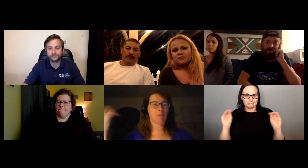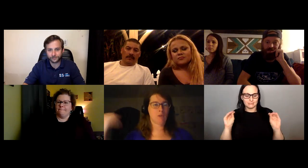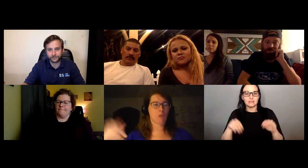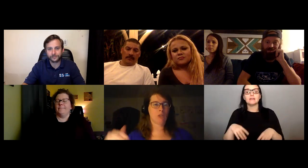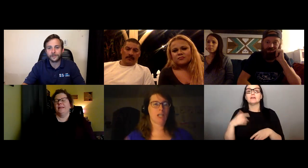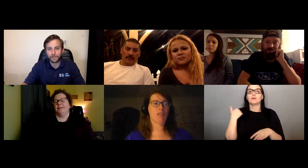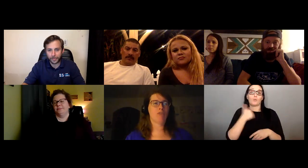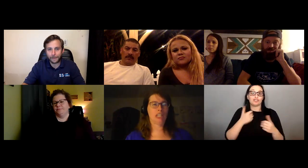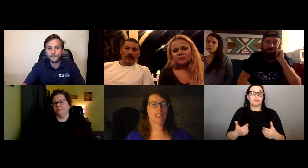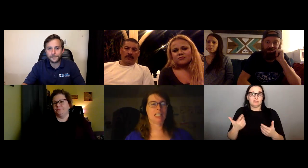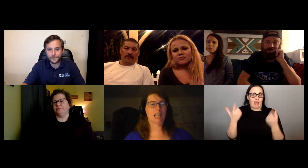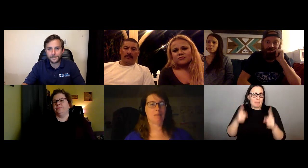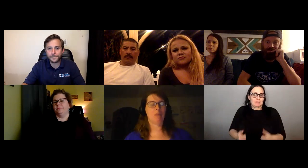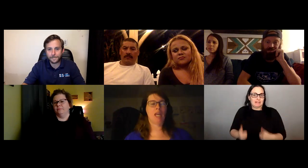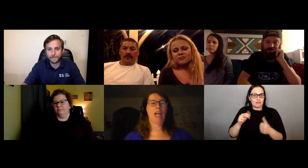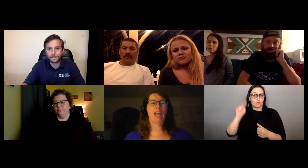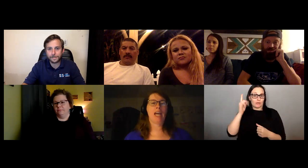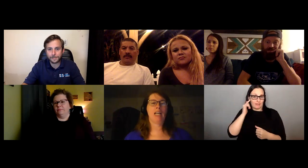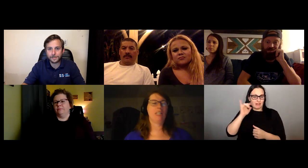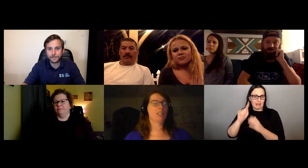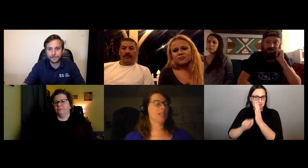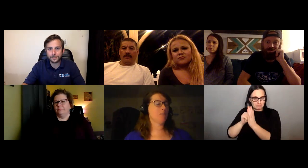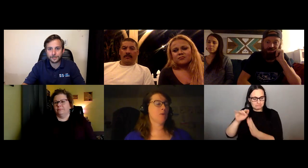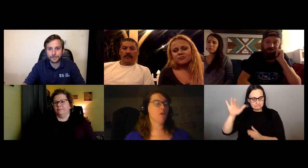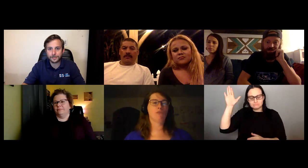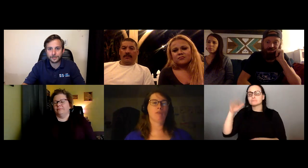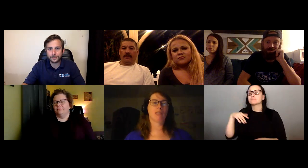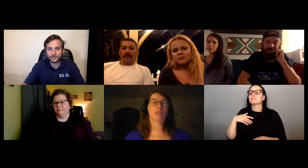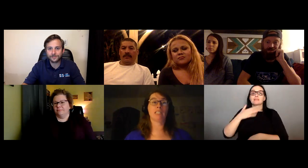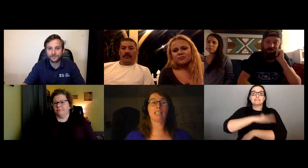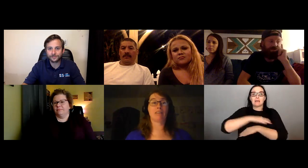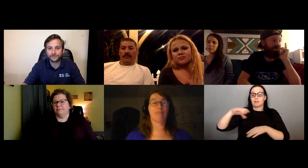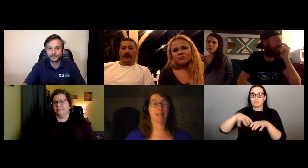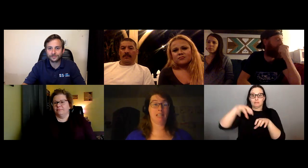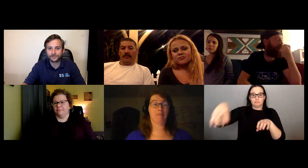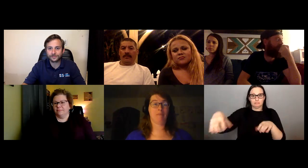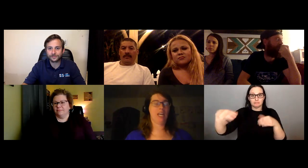in northern california at the time and a